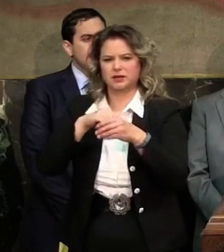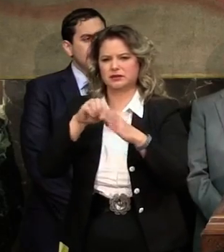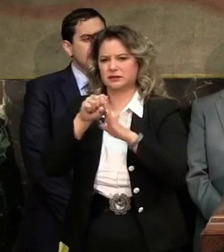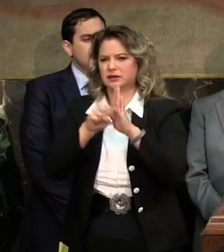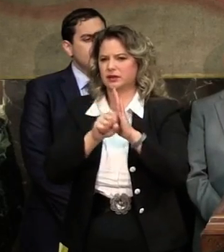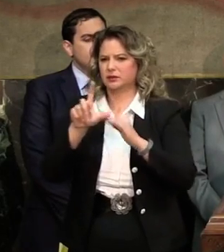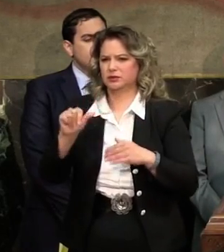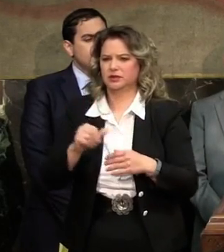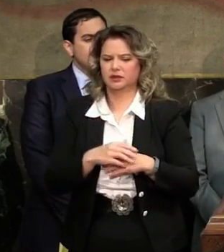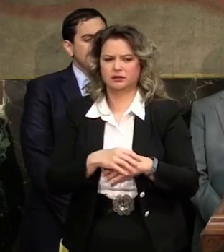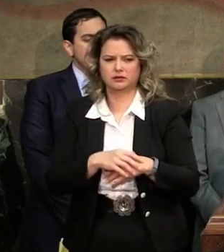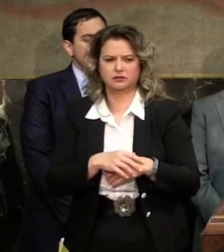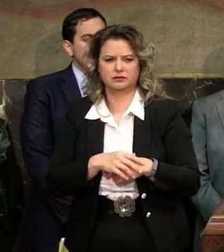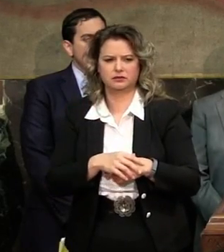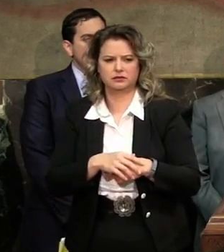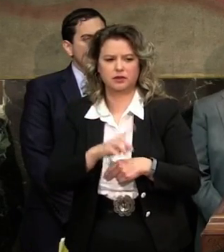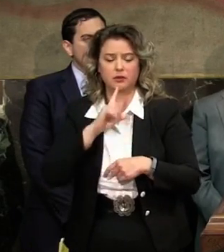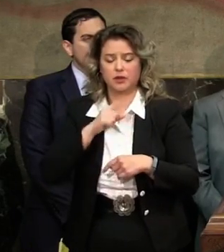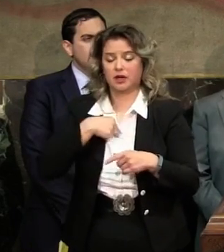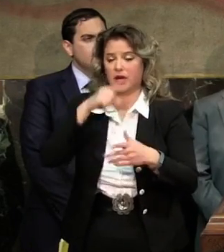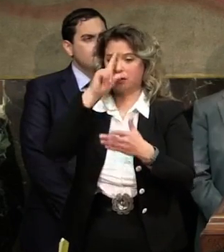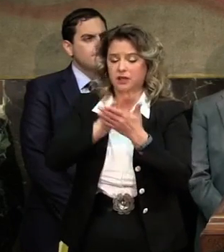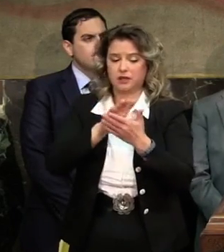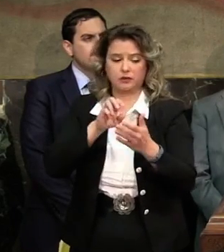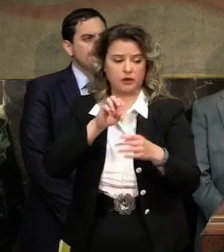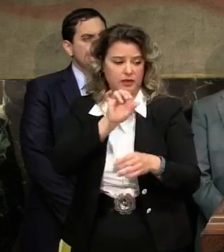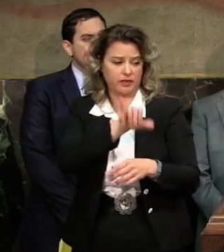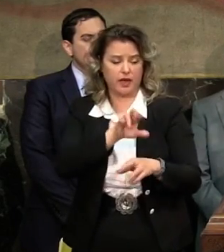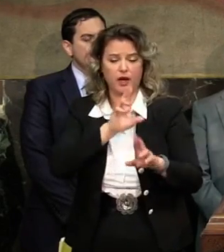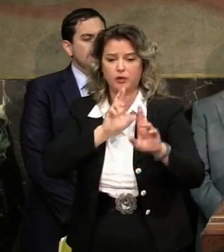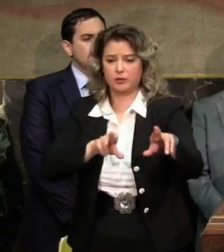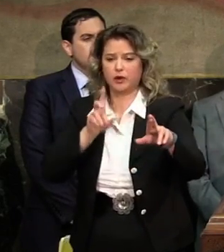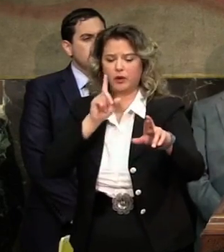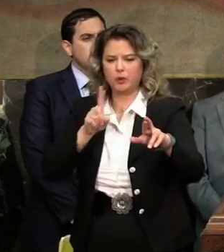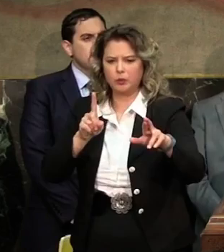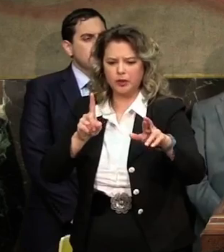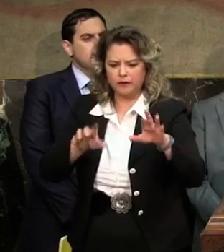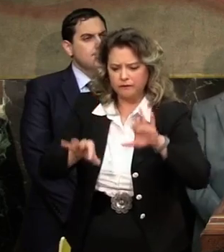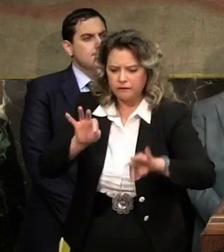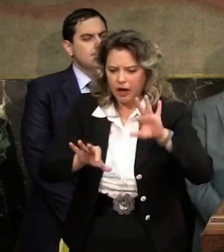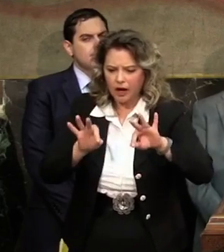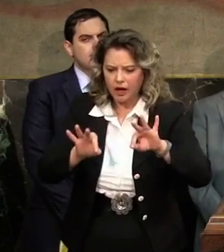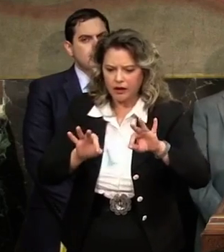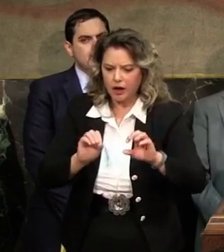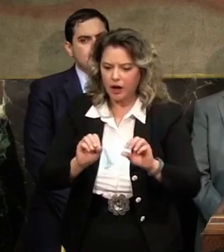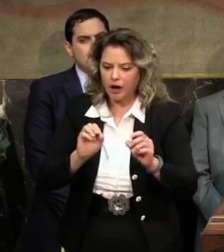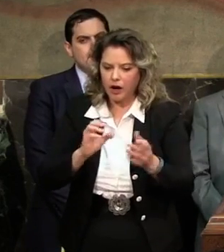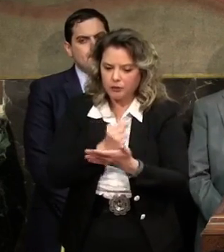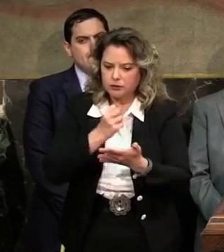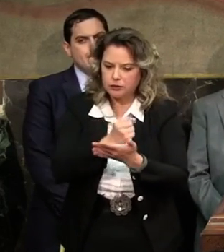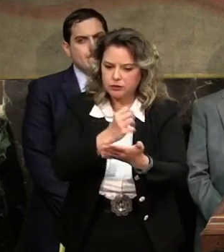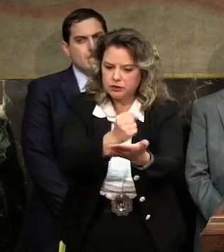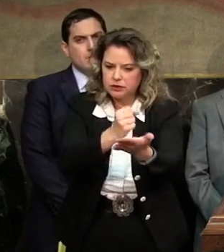believe with this report we're going to explore opportunities that we've missed in the past for both rehabilitation and